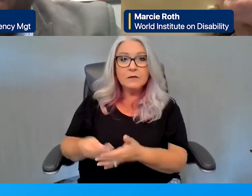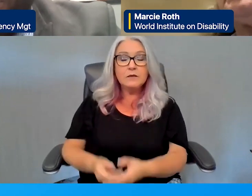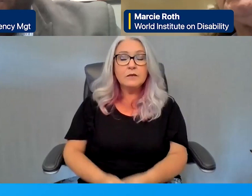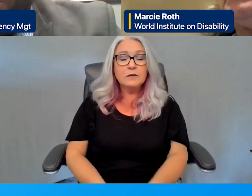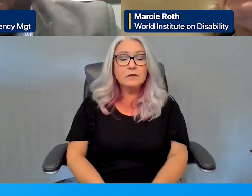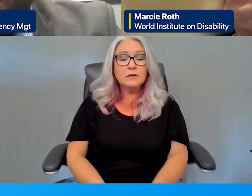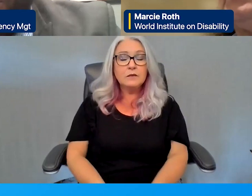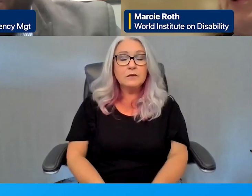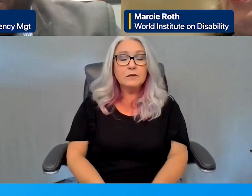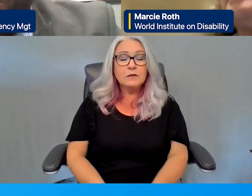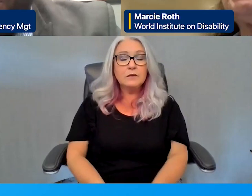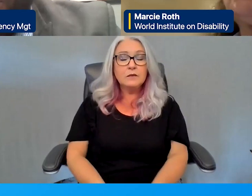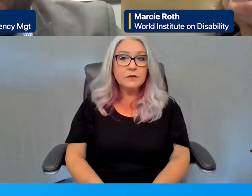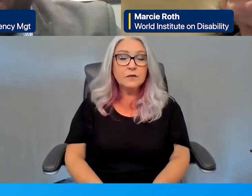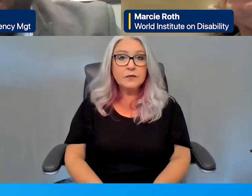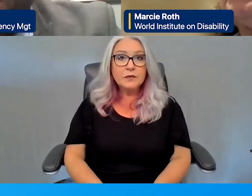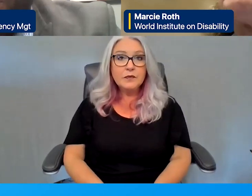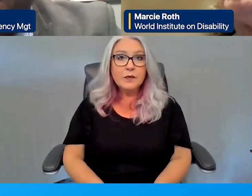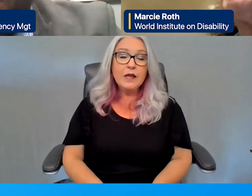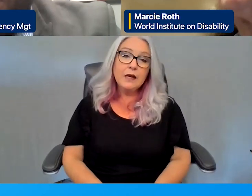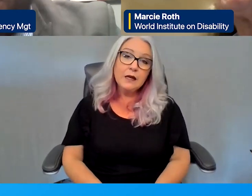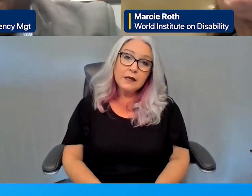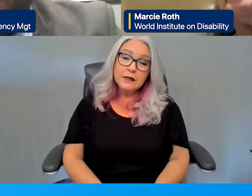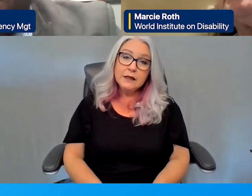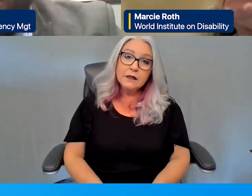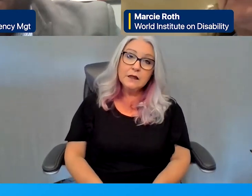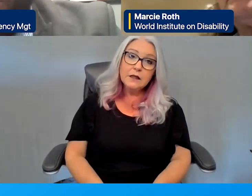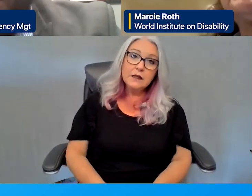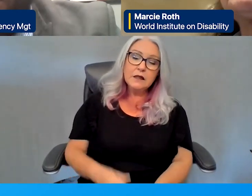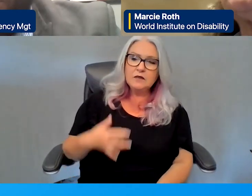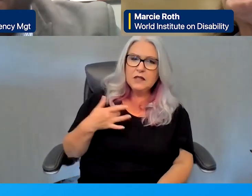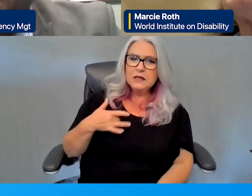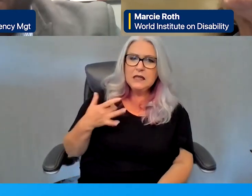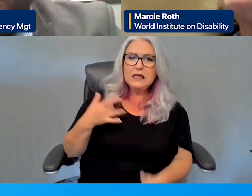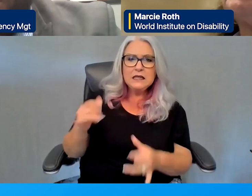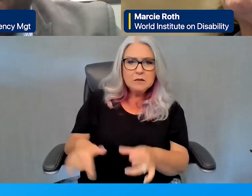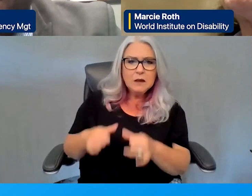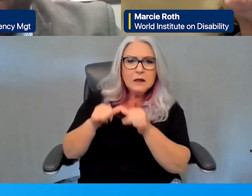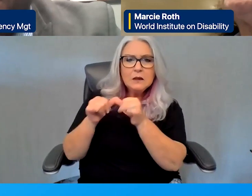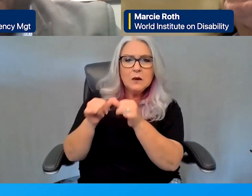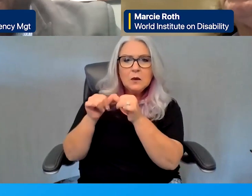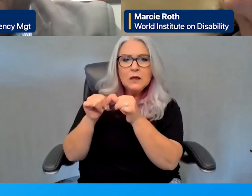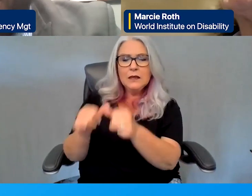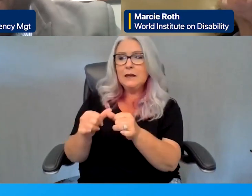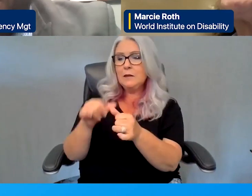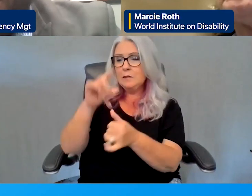seems to be an ongoing misunderstanding, I can't tell you how many times I've heard